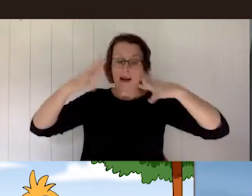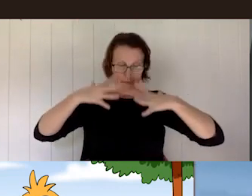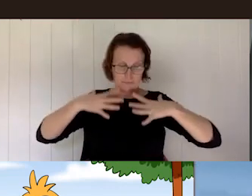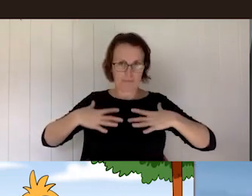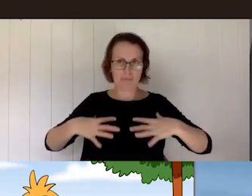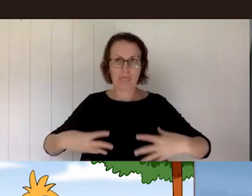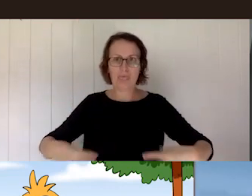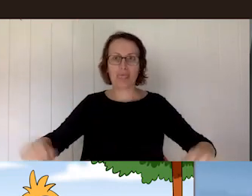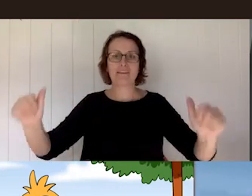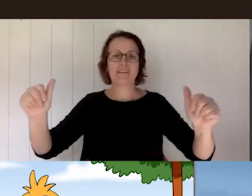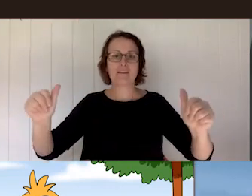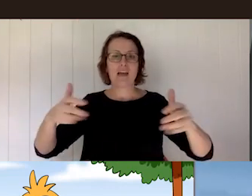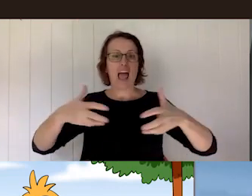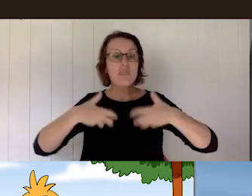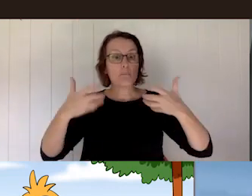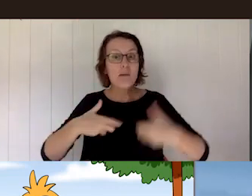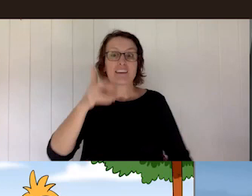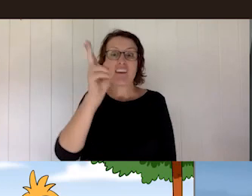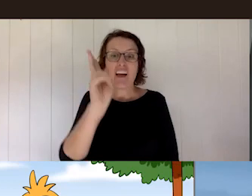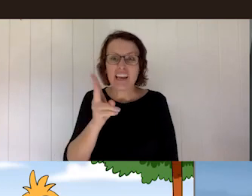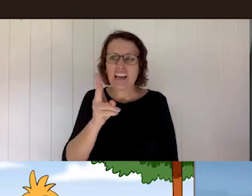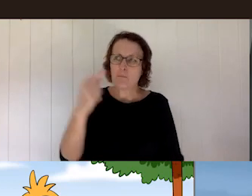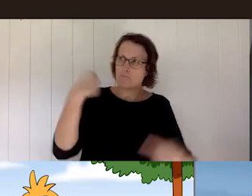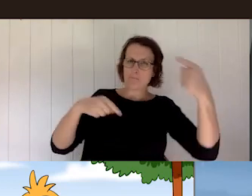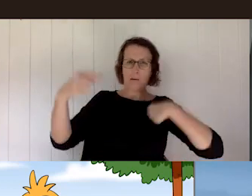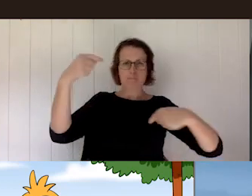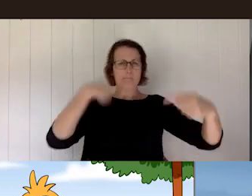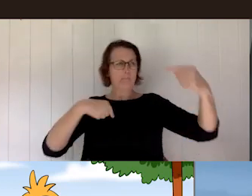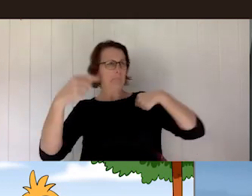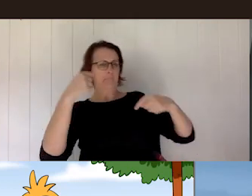monkey found himself, again, in the same position. Once more, the monkey